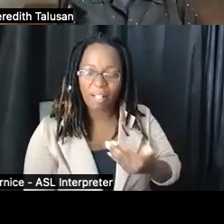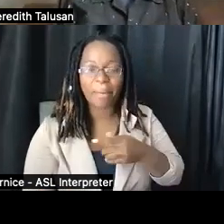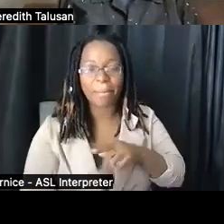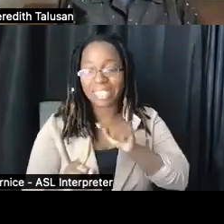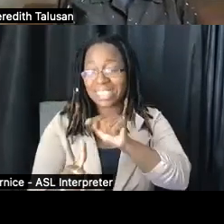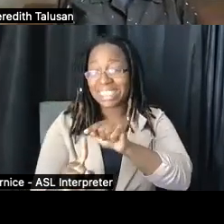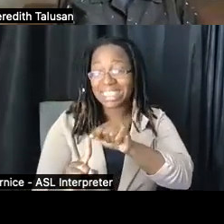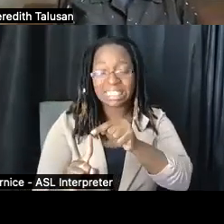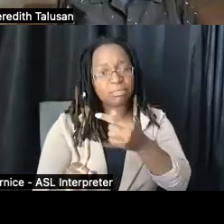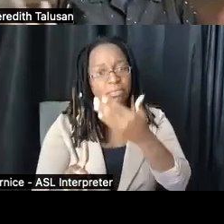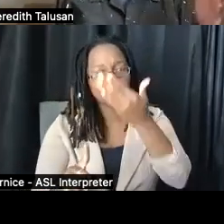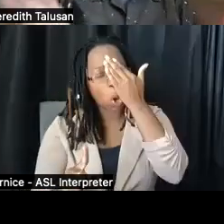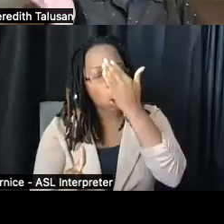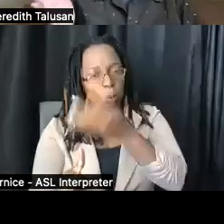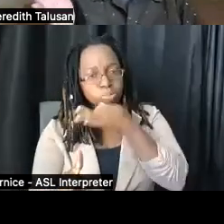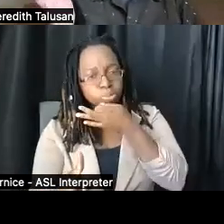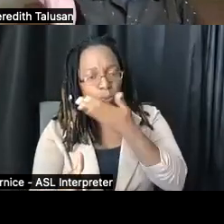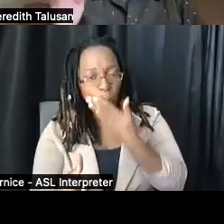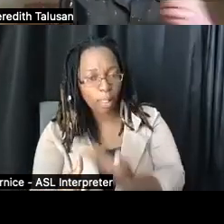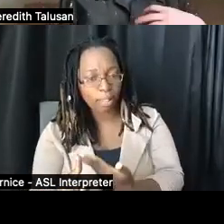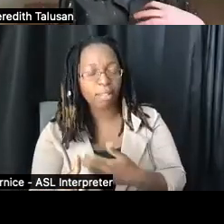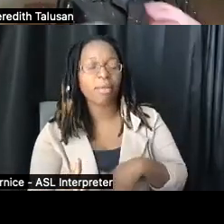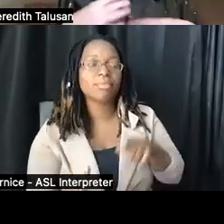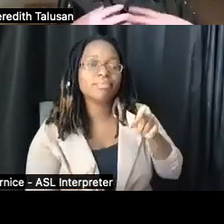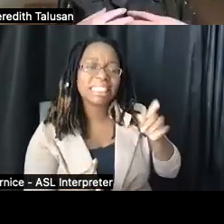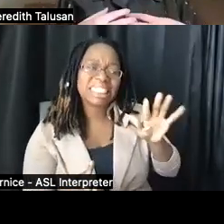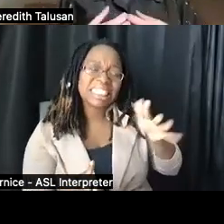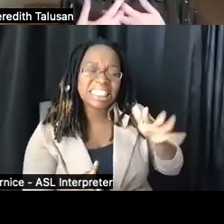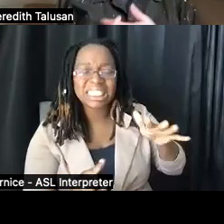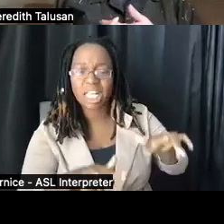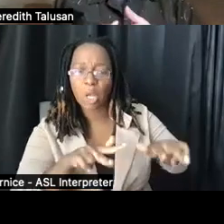personally, only on a social level.